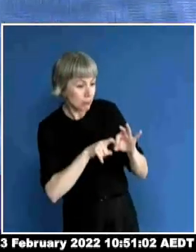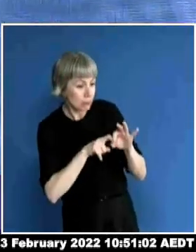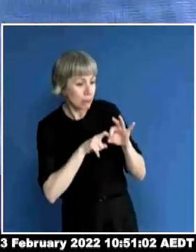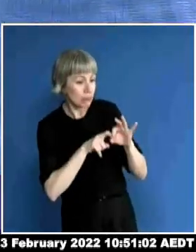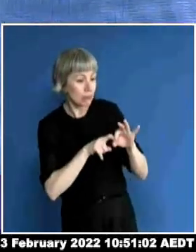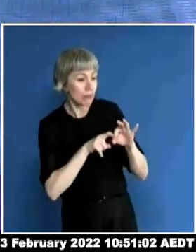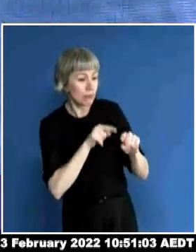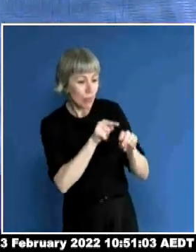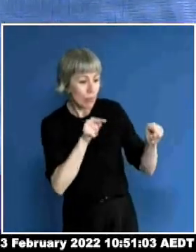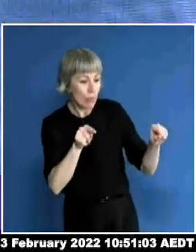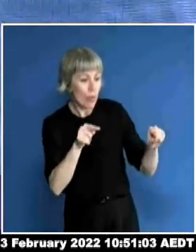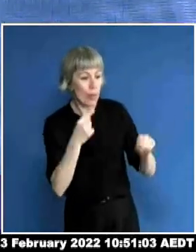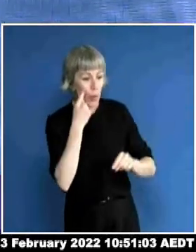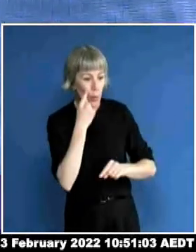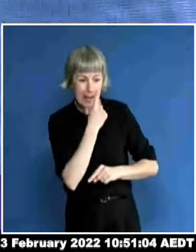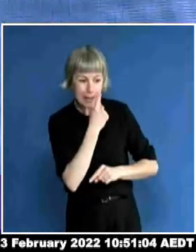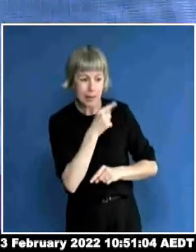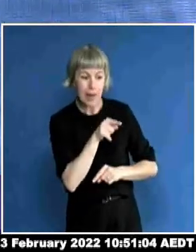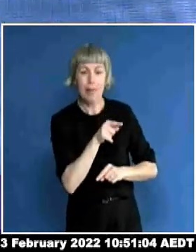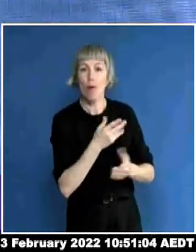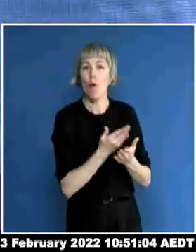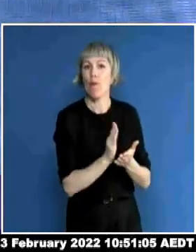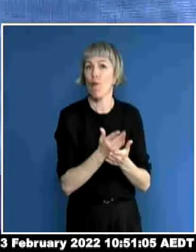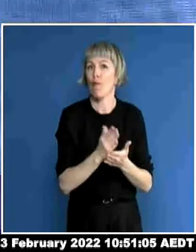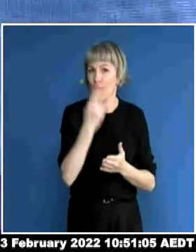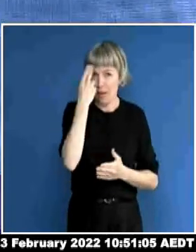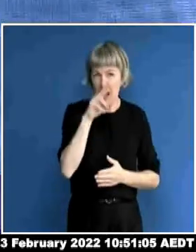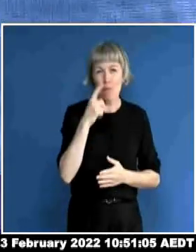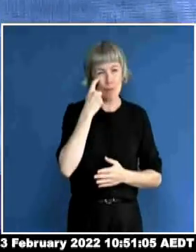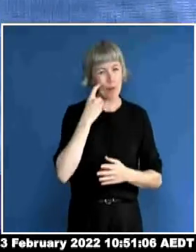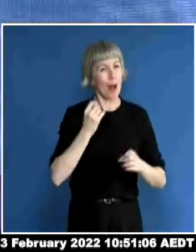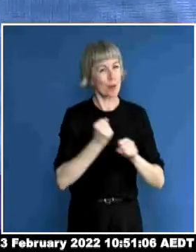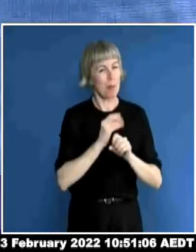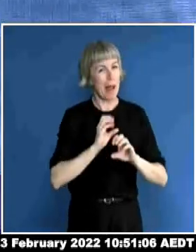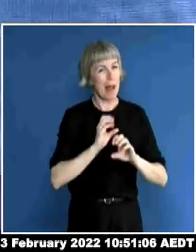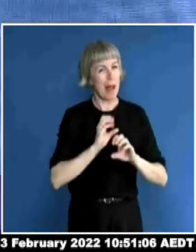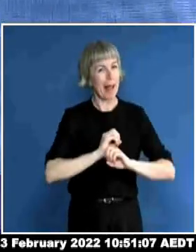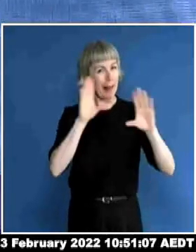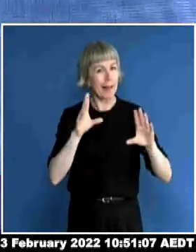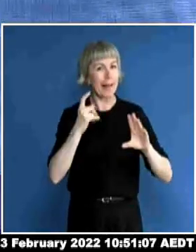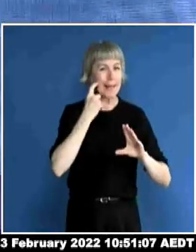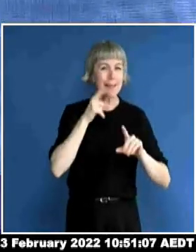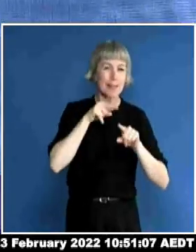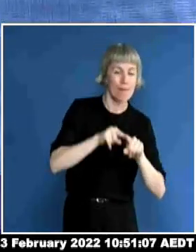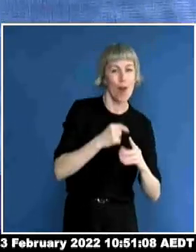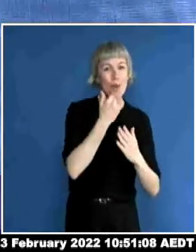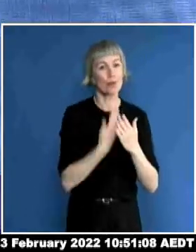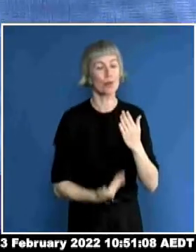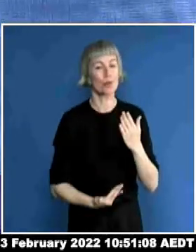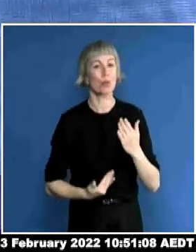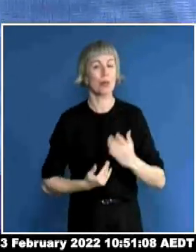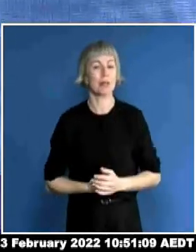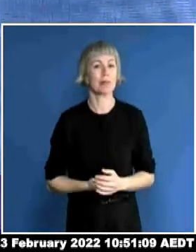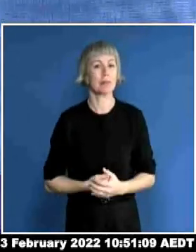But Mzia will tell you about her experiences as an employee of an organisation called Rehab Management.